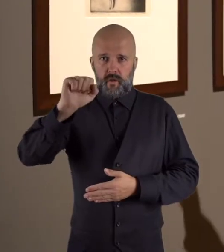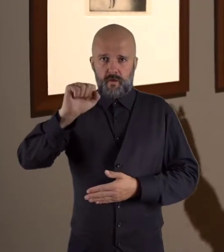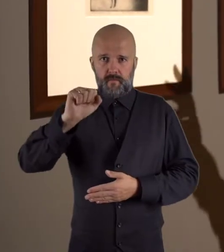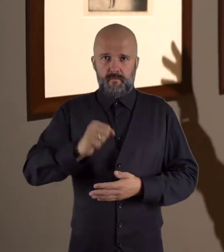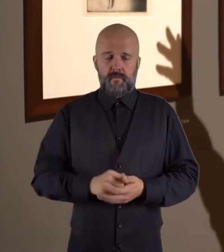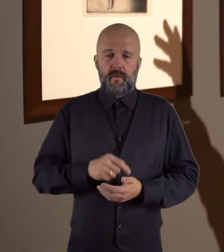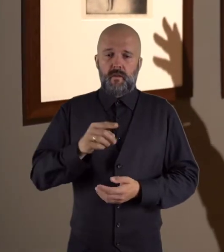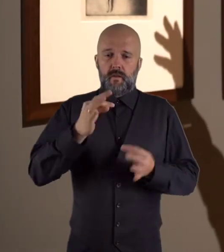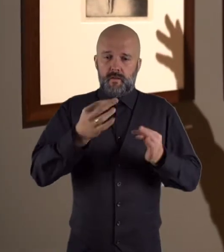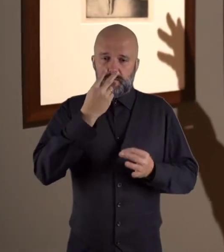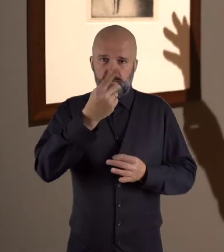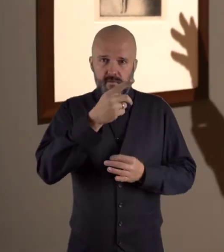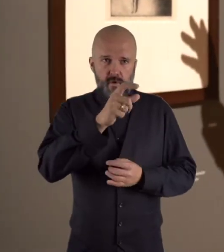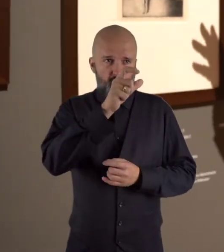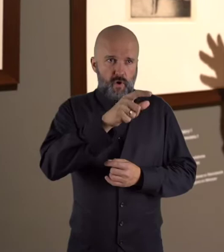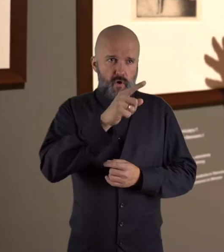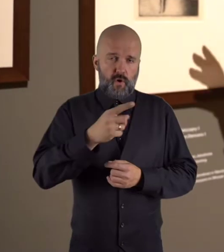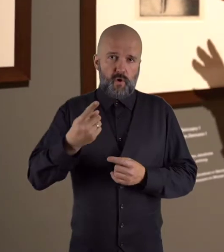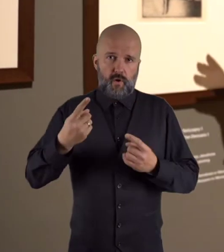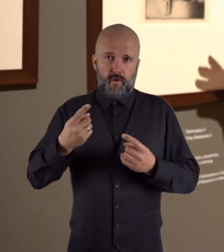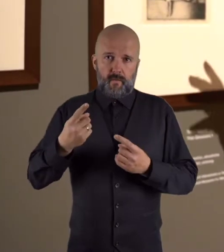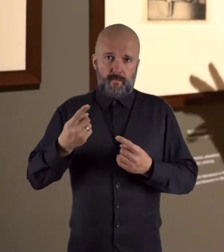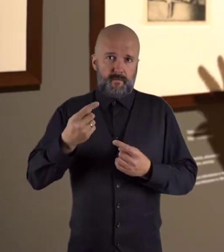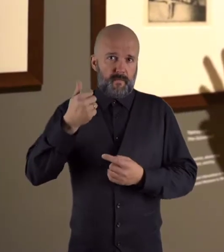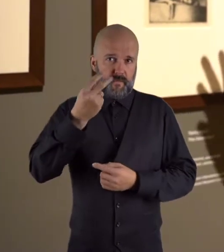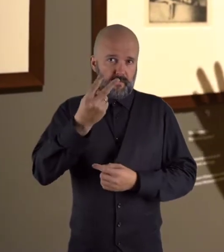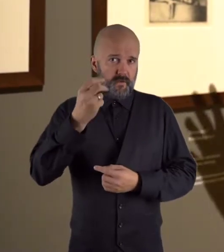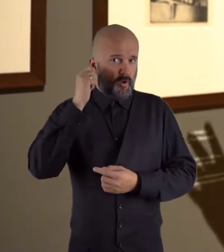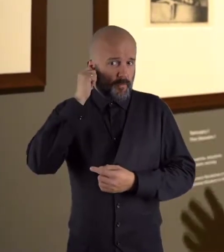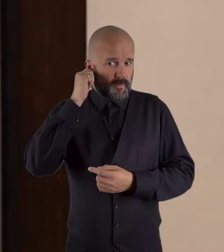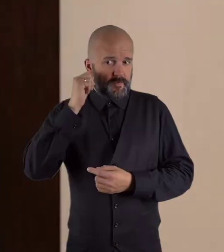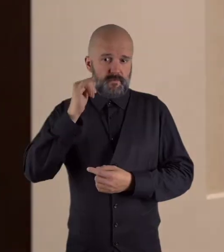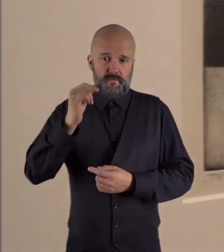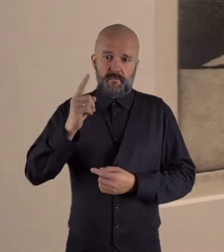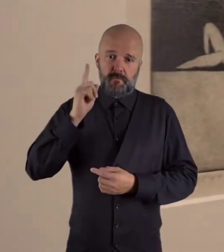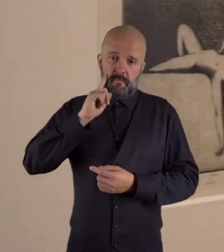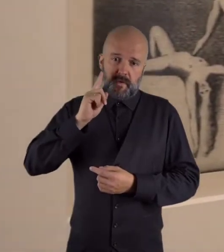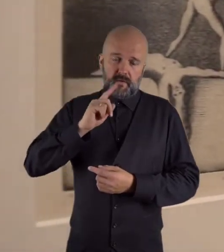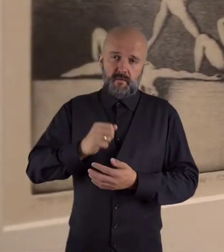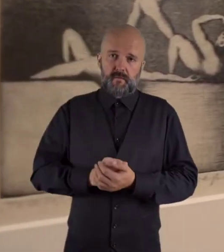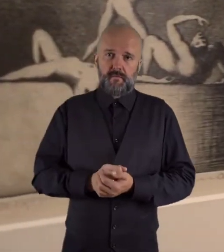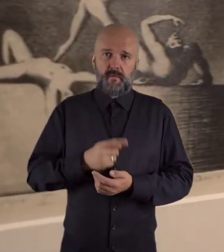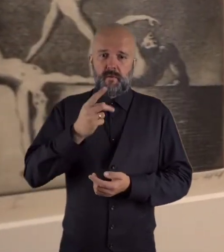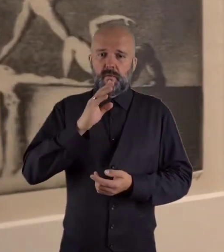here we see female and one male figure who fly down as if on a proscenium or a kind of cobblestone.